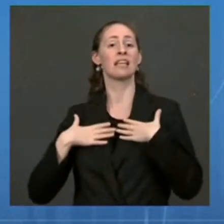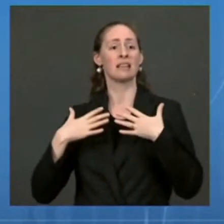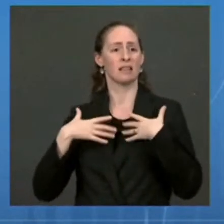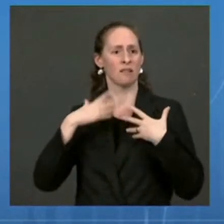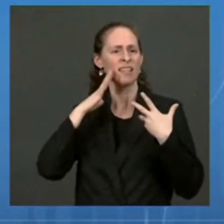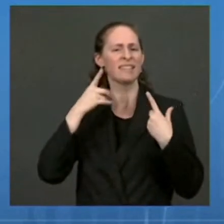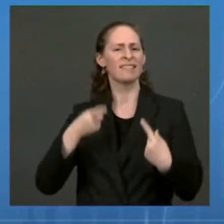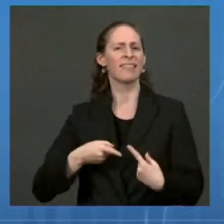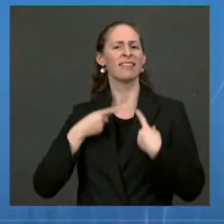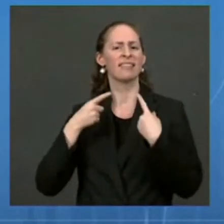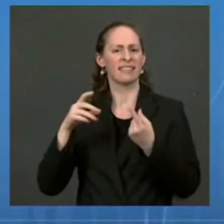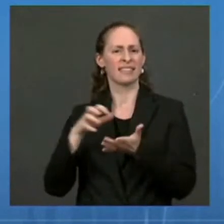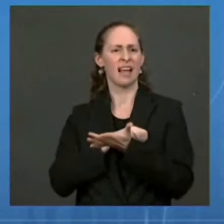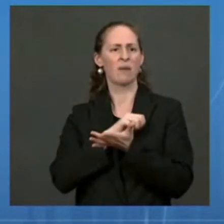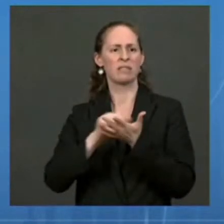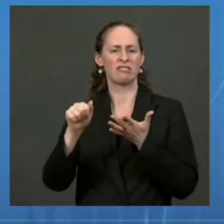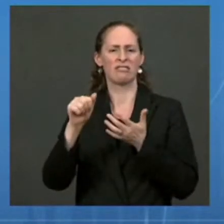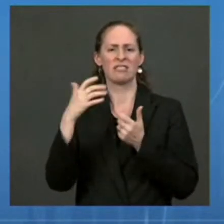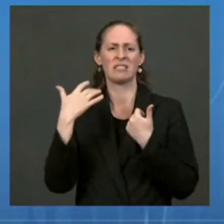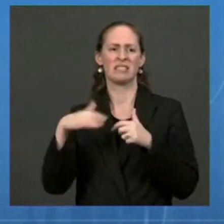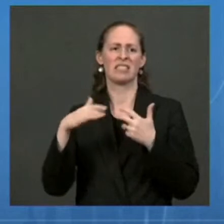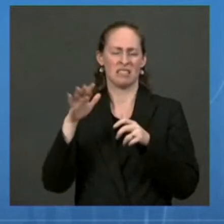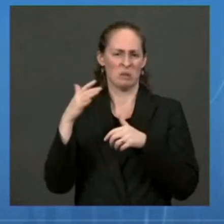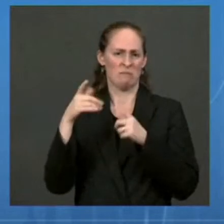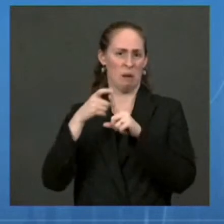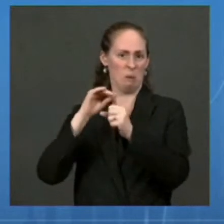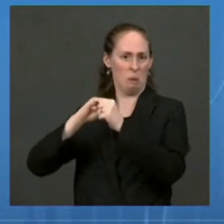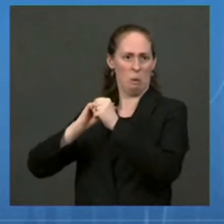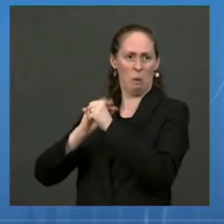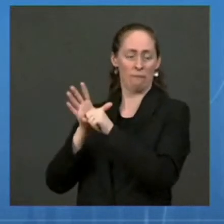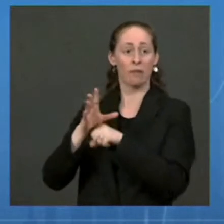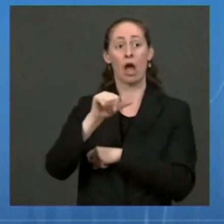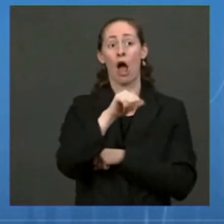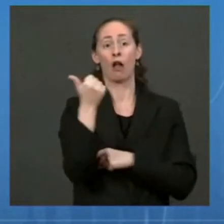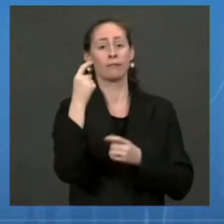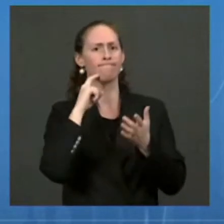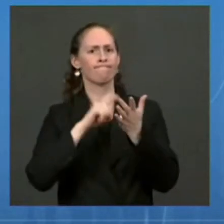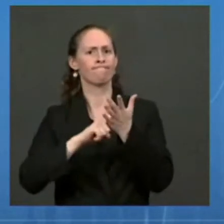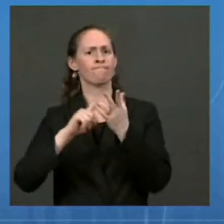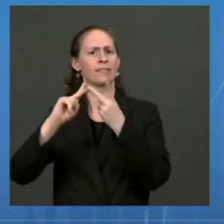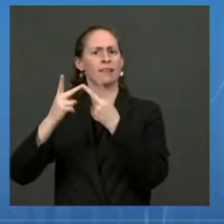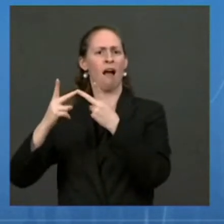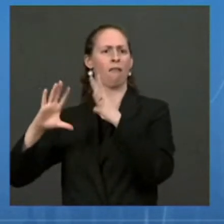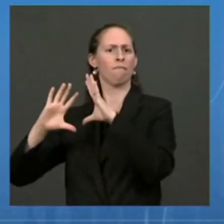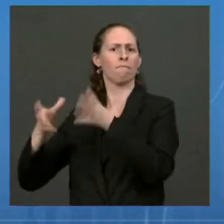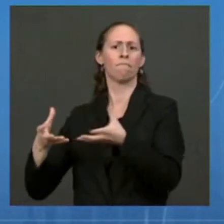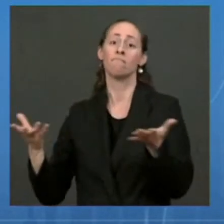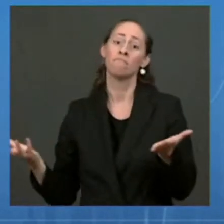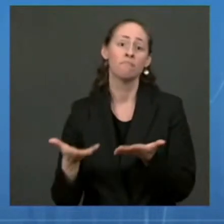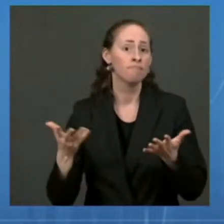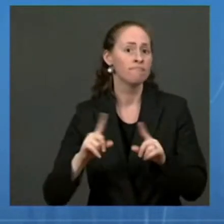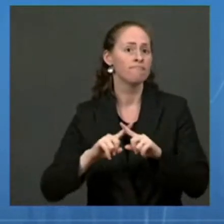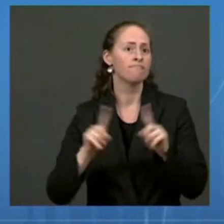SYSTEM WITH A CONSIDERABLE AMOUNT OF DAMAGE TO LUNG TISSUE YOU CAN EXPECT IT IS LIKELY YOUR LUMINARY FUNCTIONS WOULD HAVE RESIDUAL NEGATIVE IMPACT ON THEM.